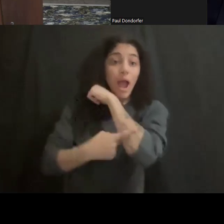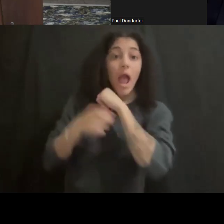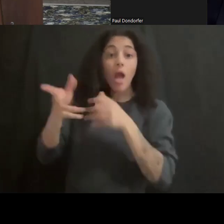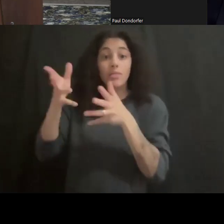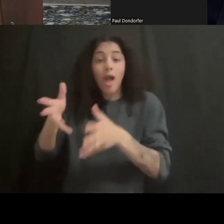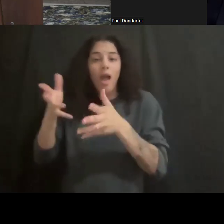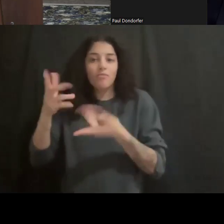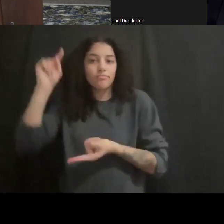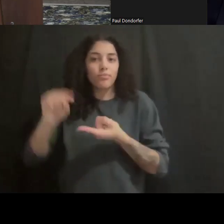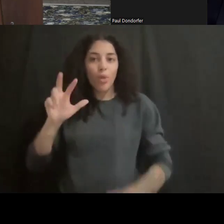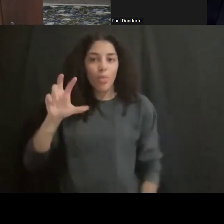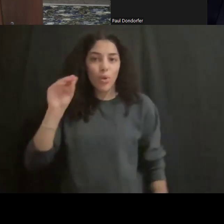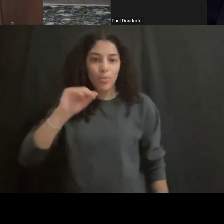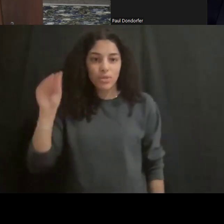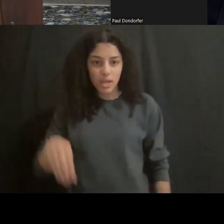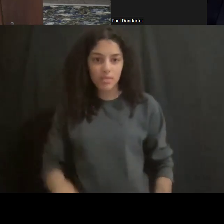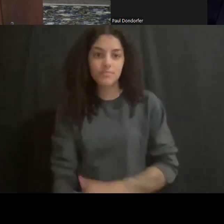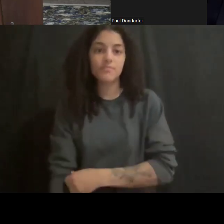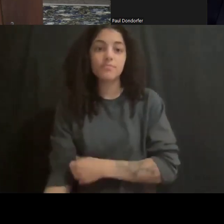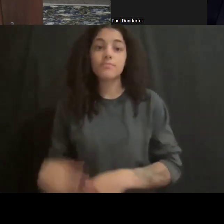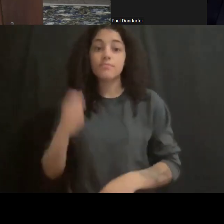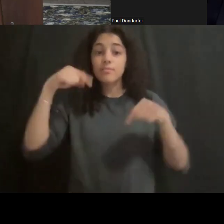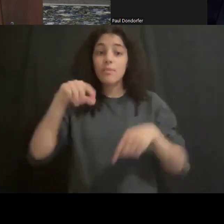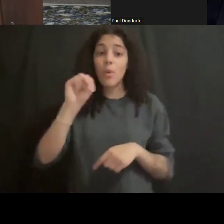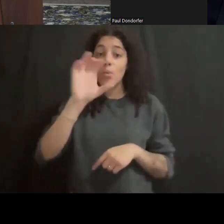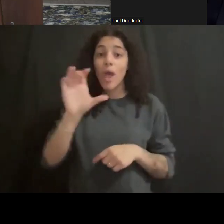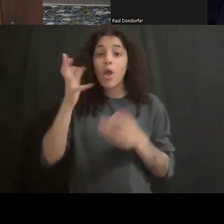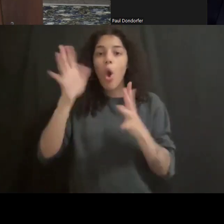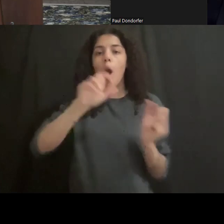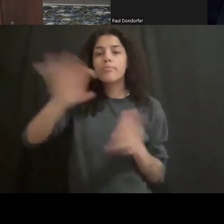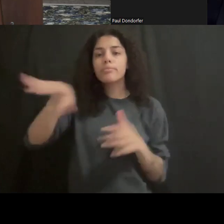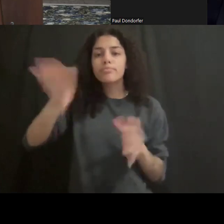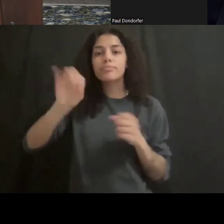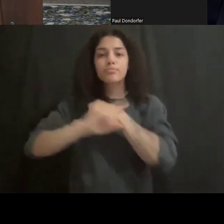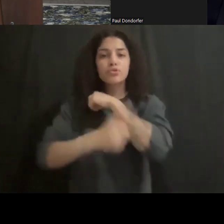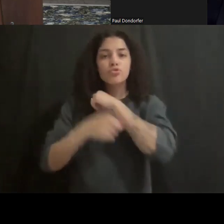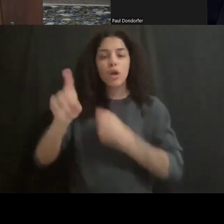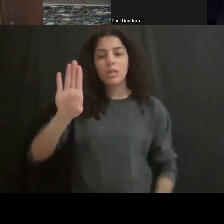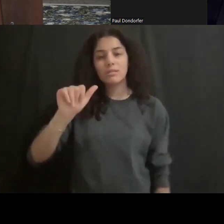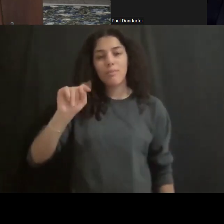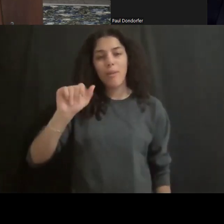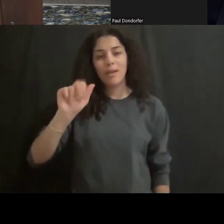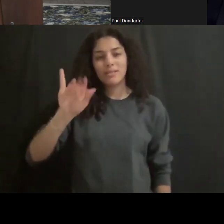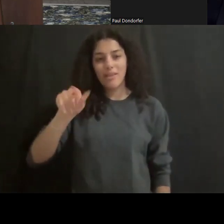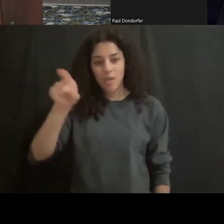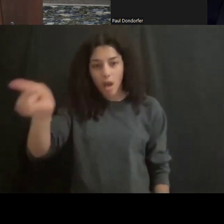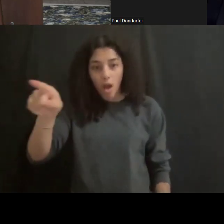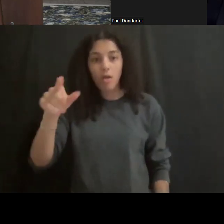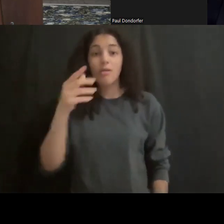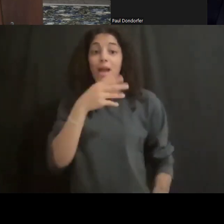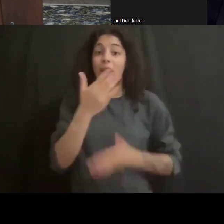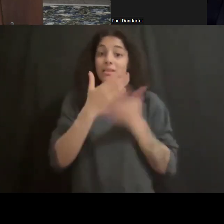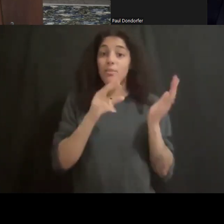from Betavia at Rya and a portion of New York City's trash at Hiagres So you do the math How